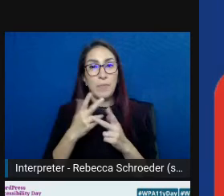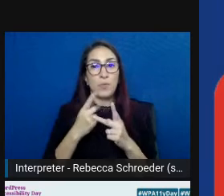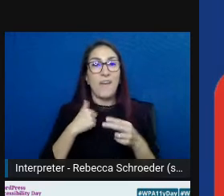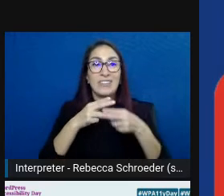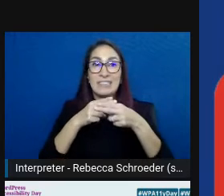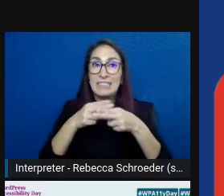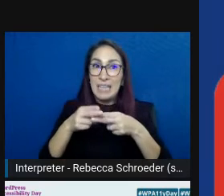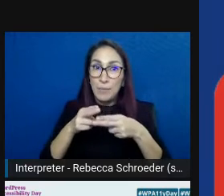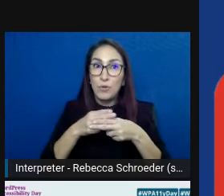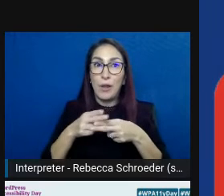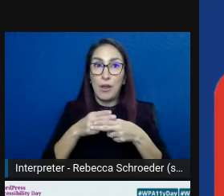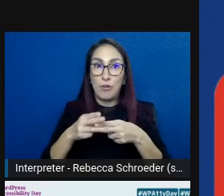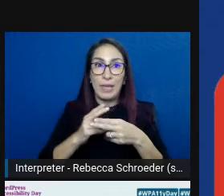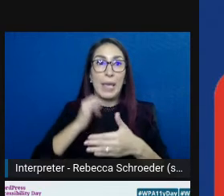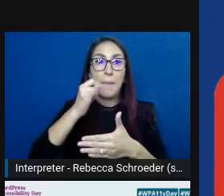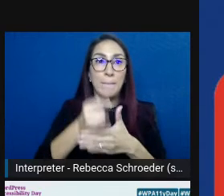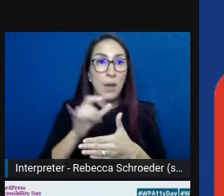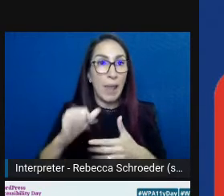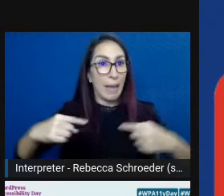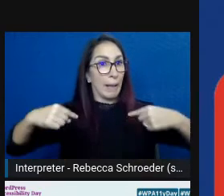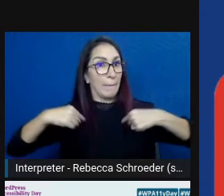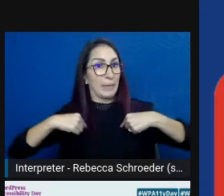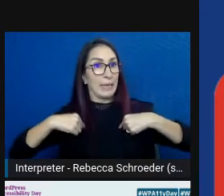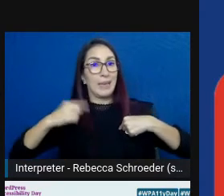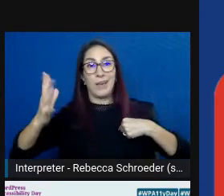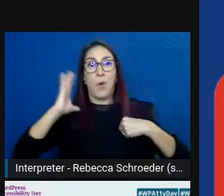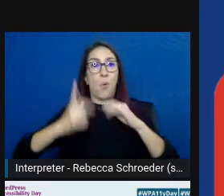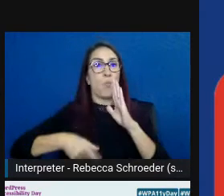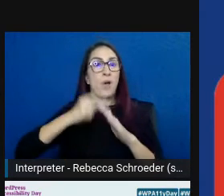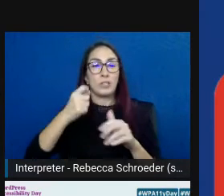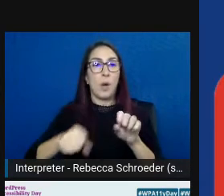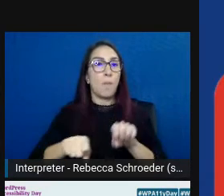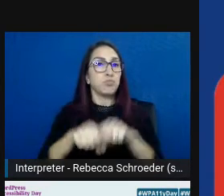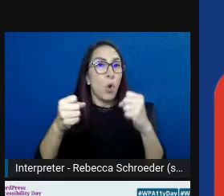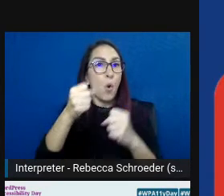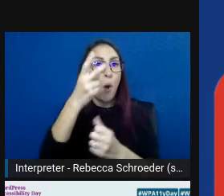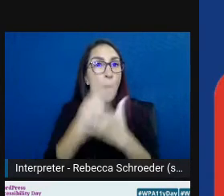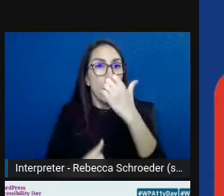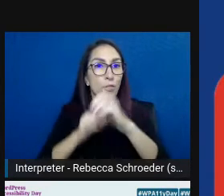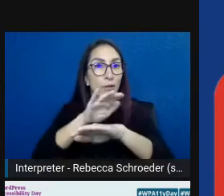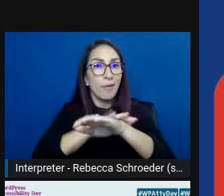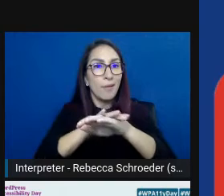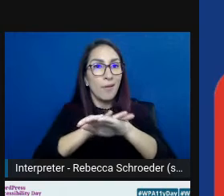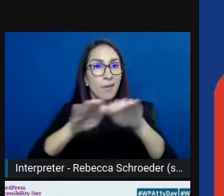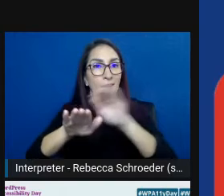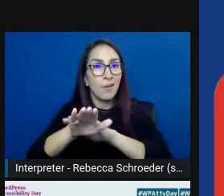Like me when I broke both my wrists. That wasn't counted in the census data or maybe people